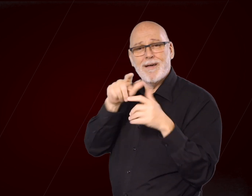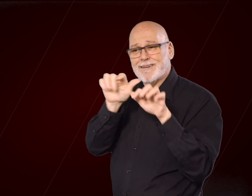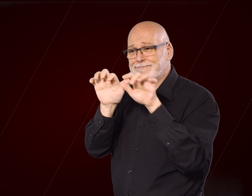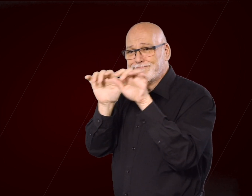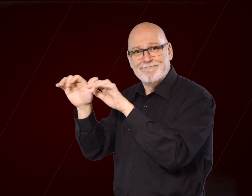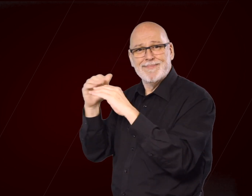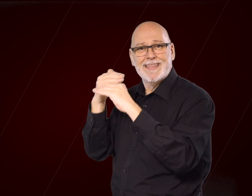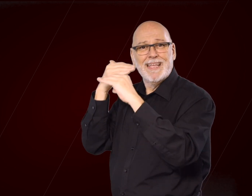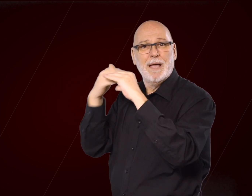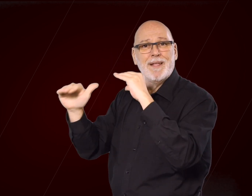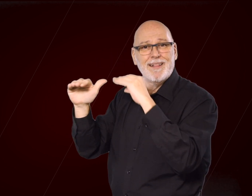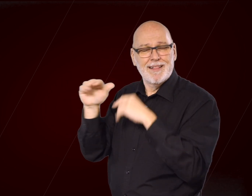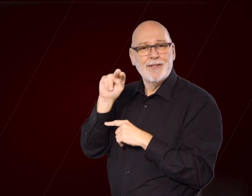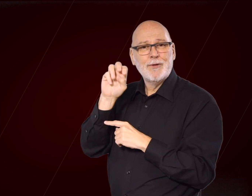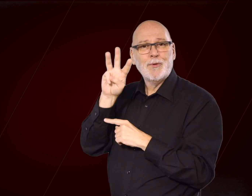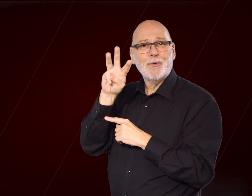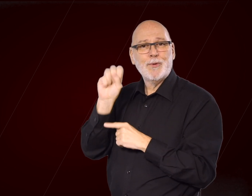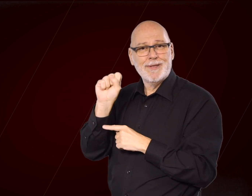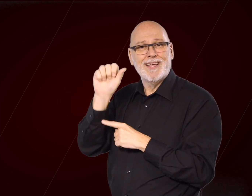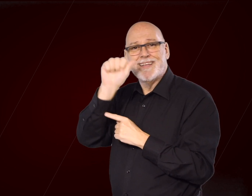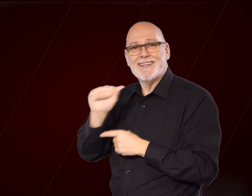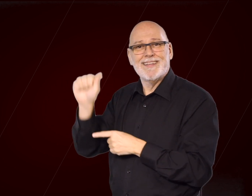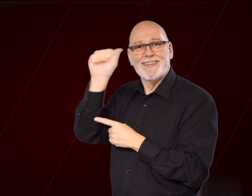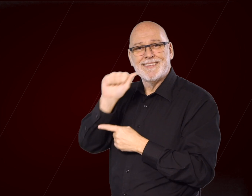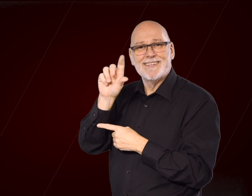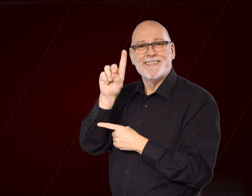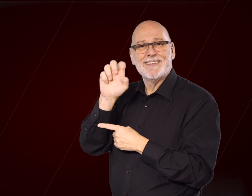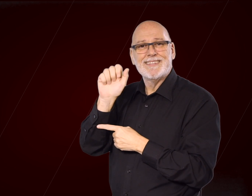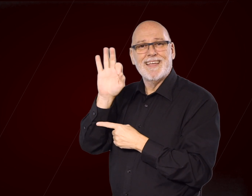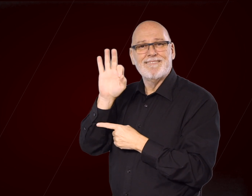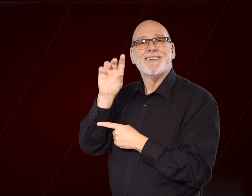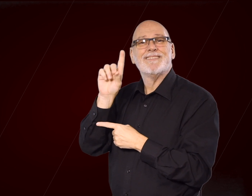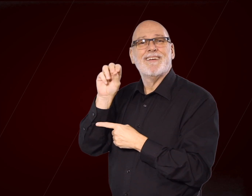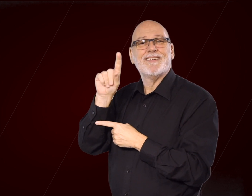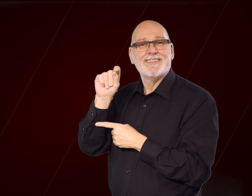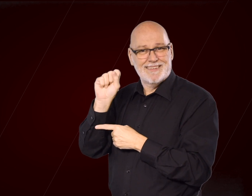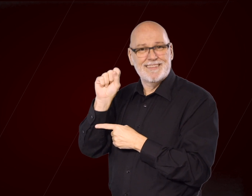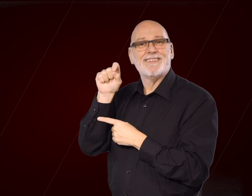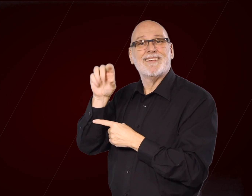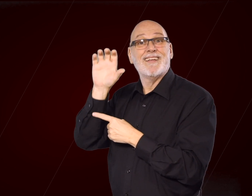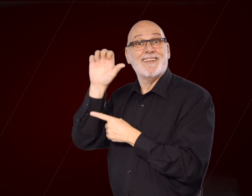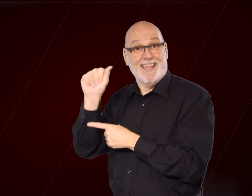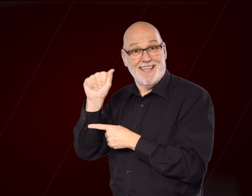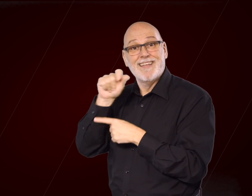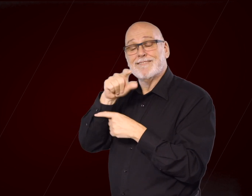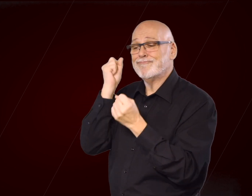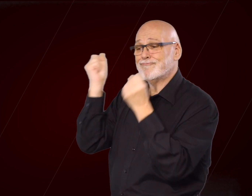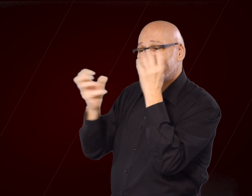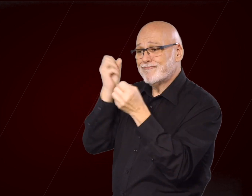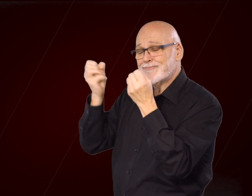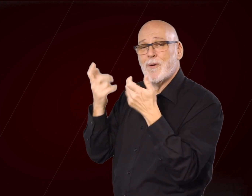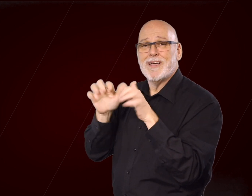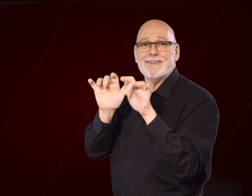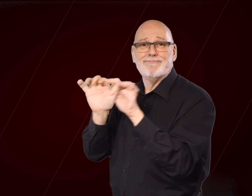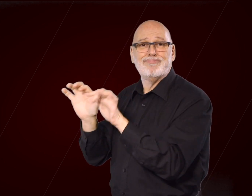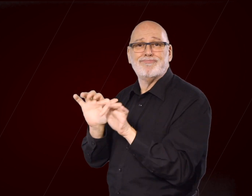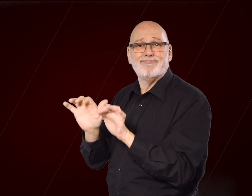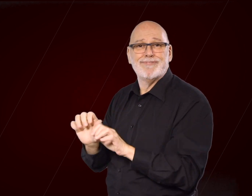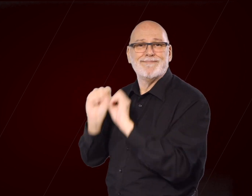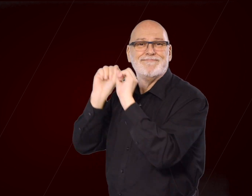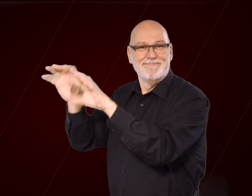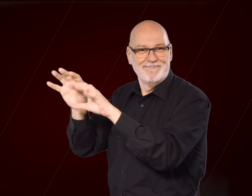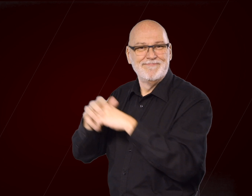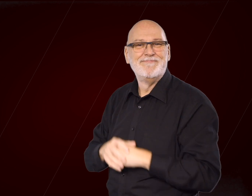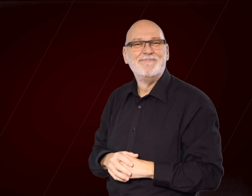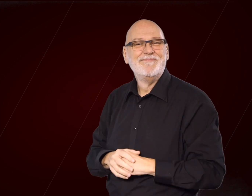or email to news@deafdots.ca.